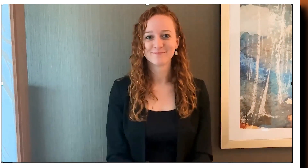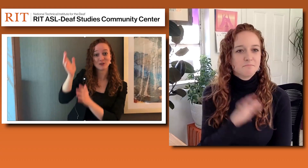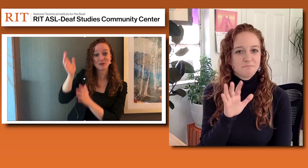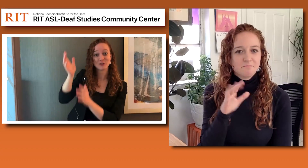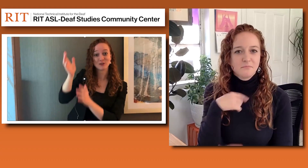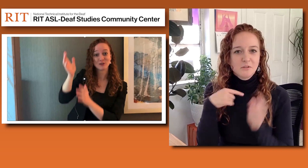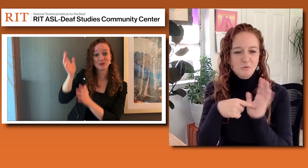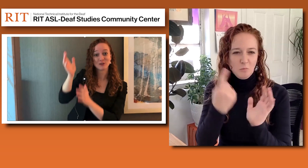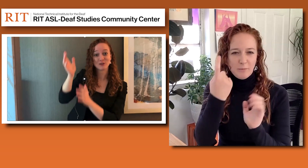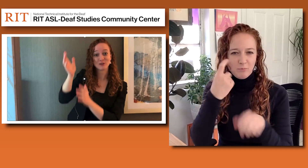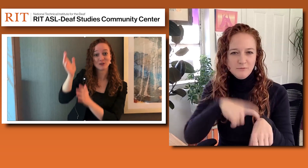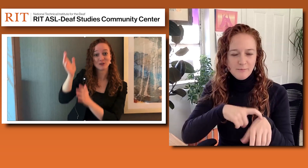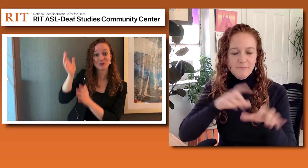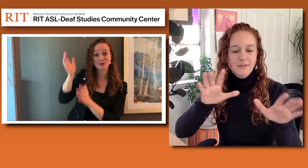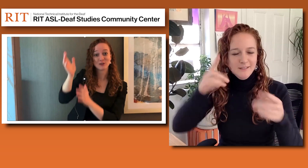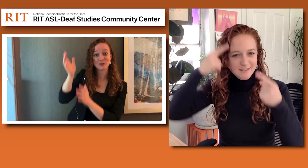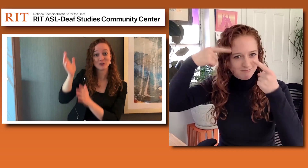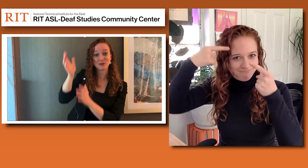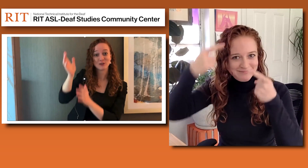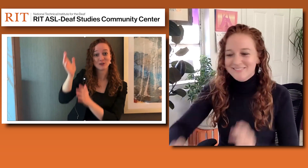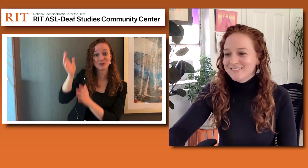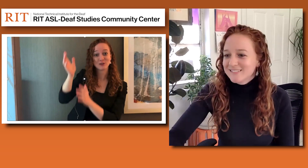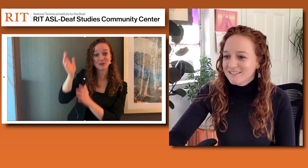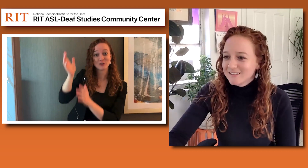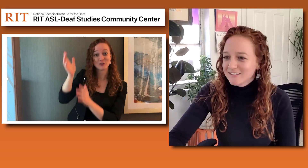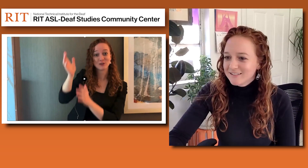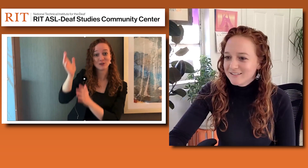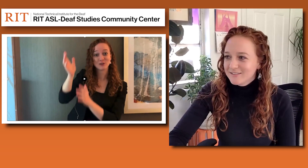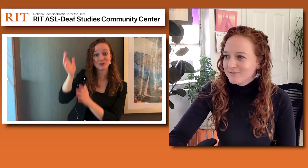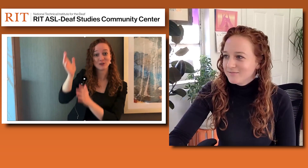So, did you see... Ok, I know you're thinking.